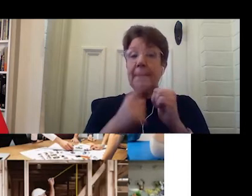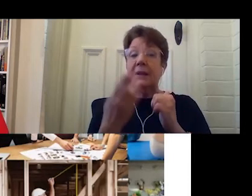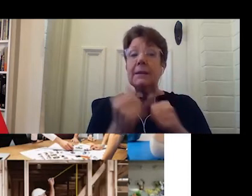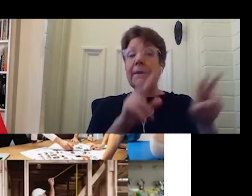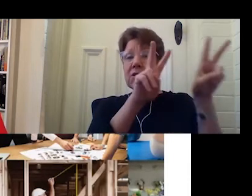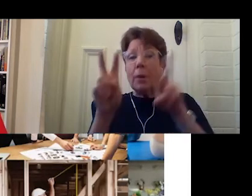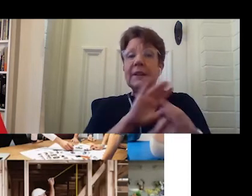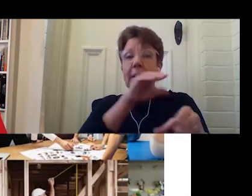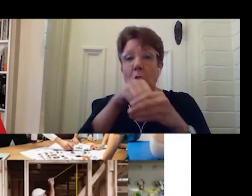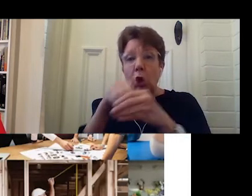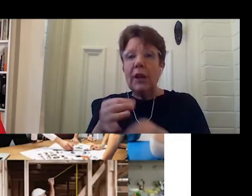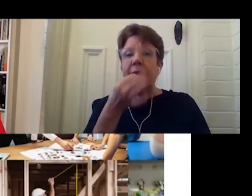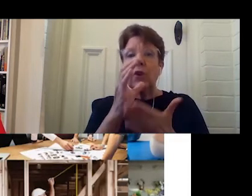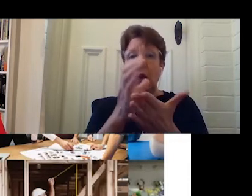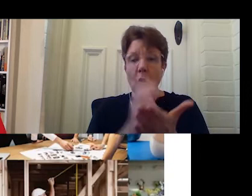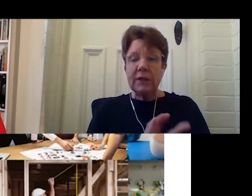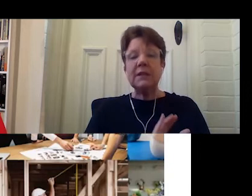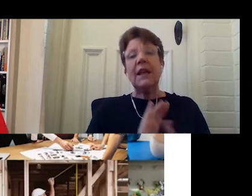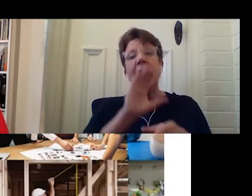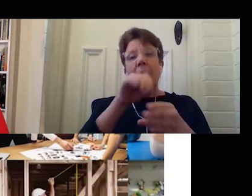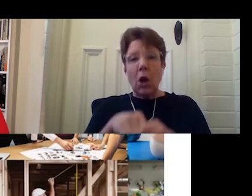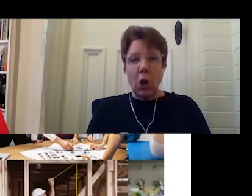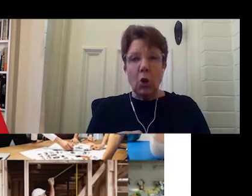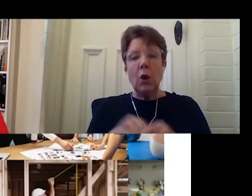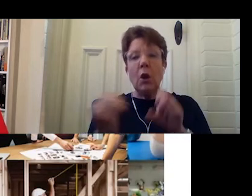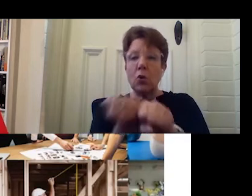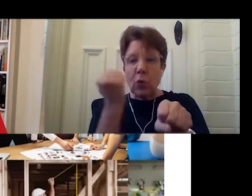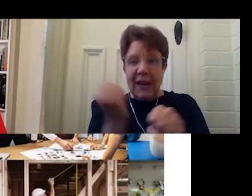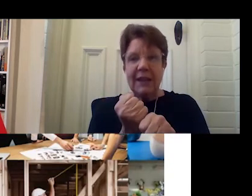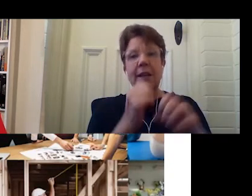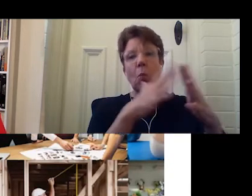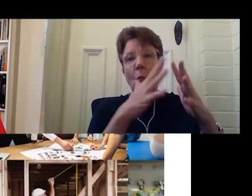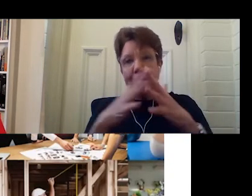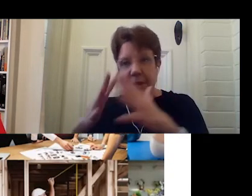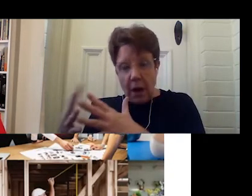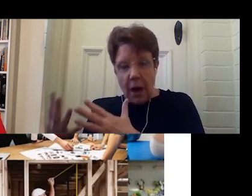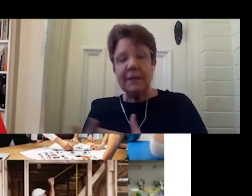free courses include creating and maintaining websites, social media,